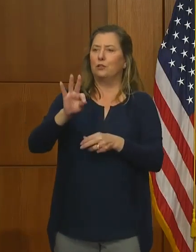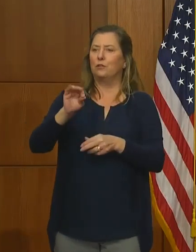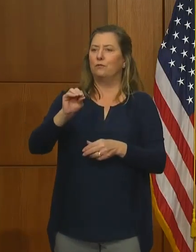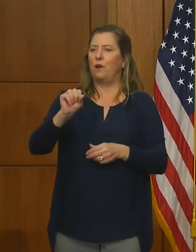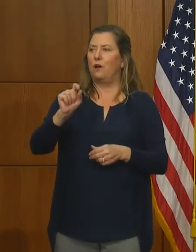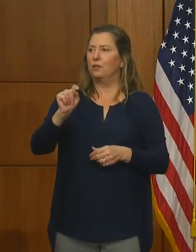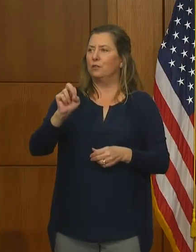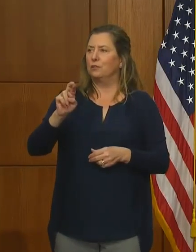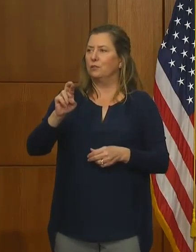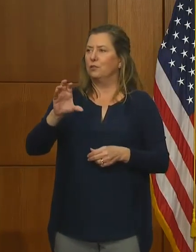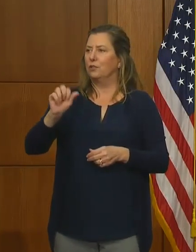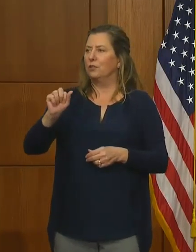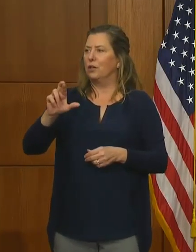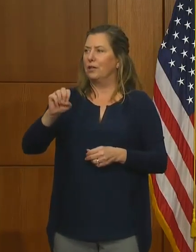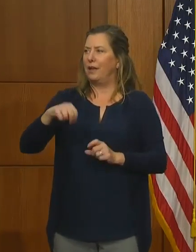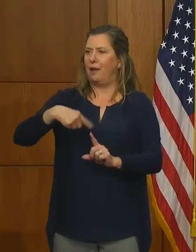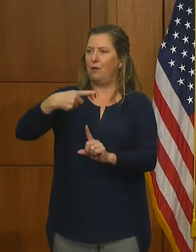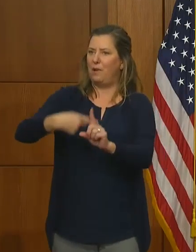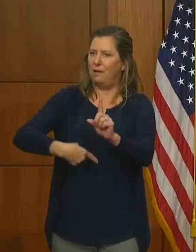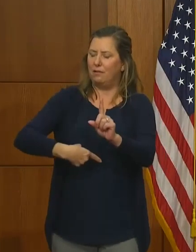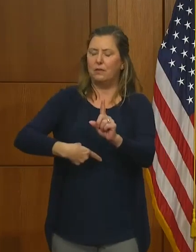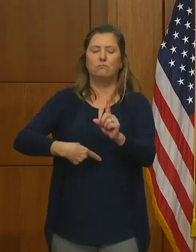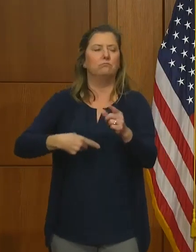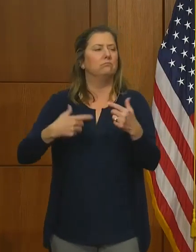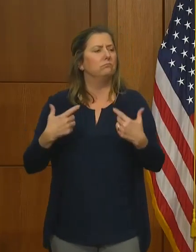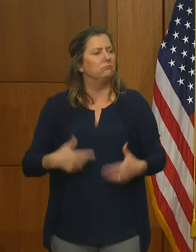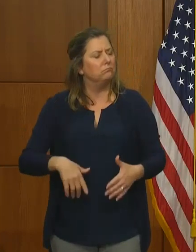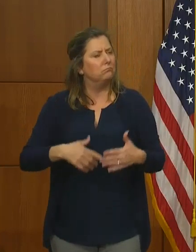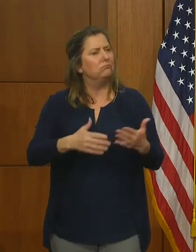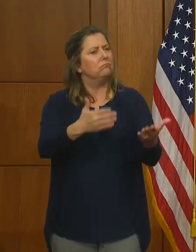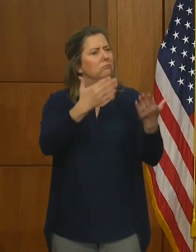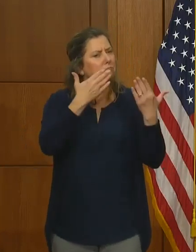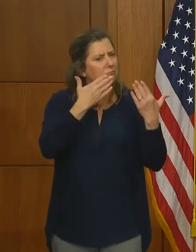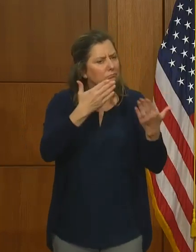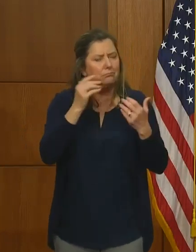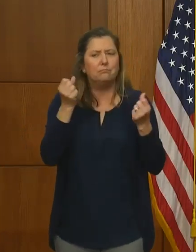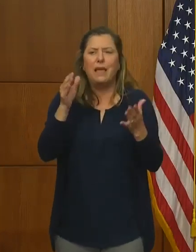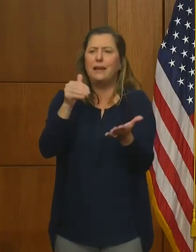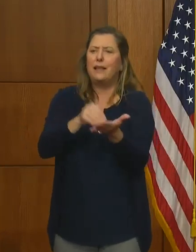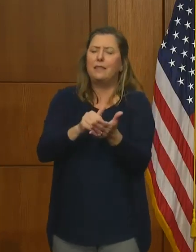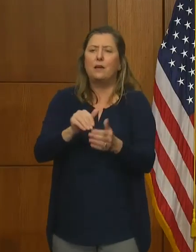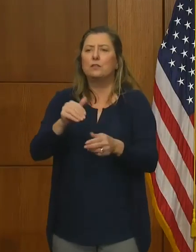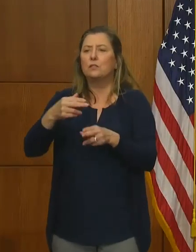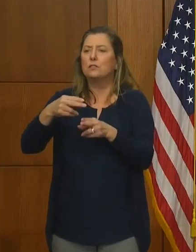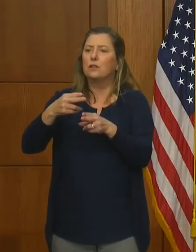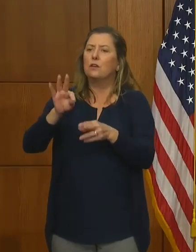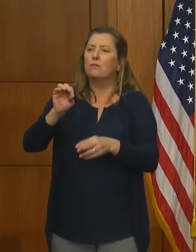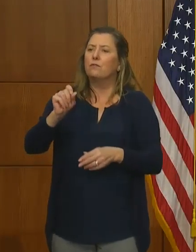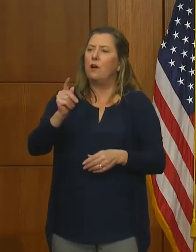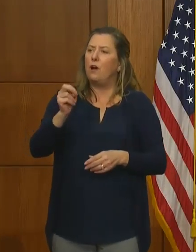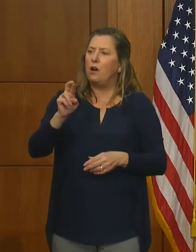ALSO NATIONAL FOSTER CARE MONTH AND I WANT TO TAKE A MOMENT TO